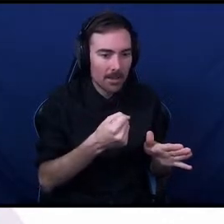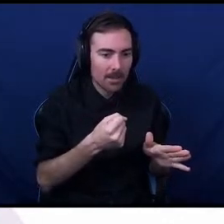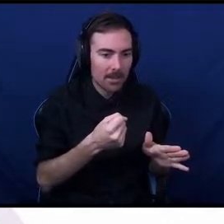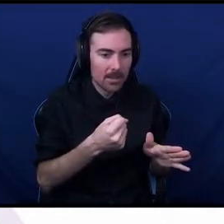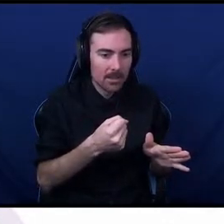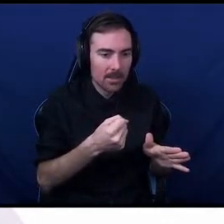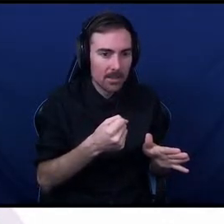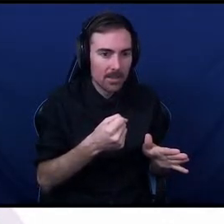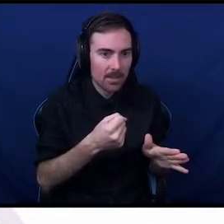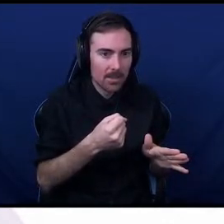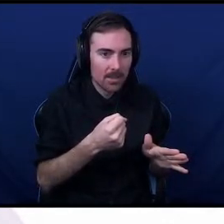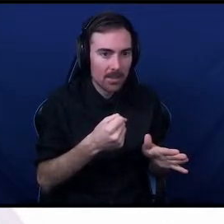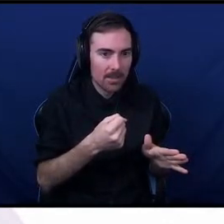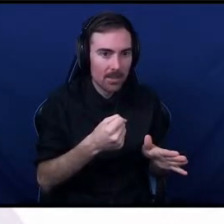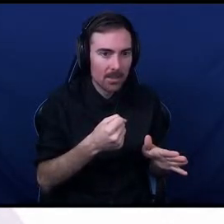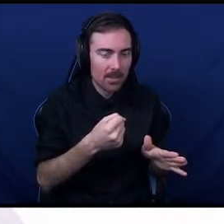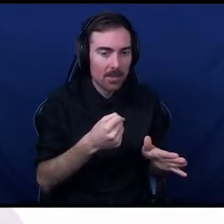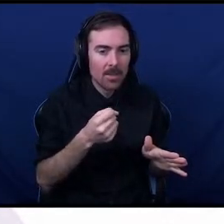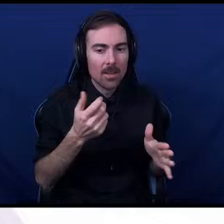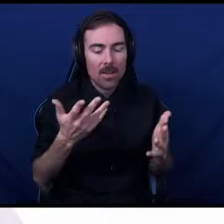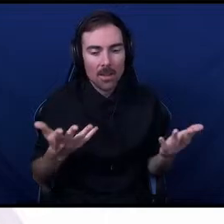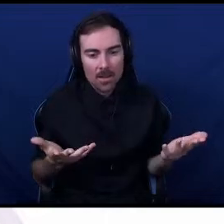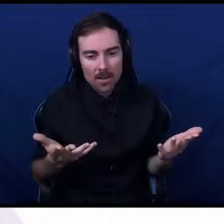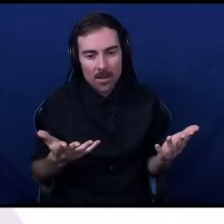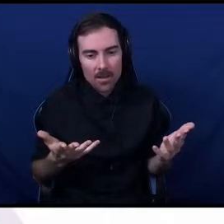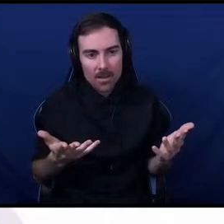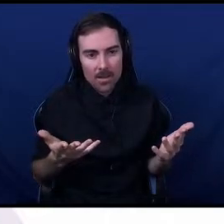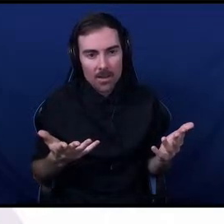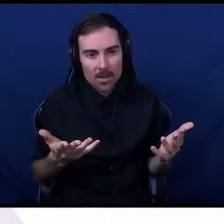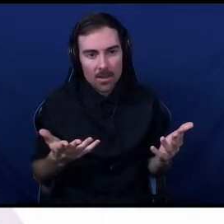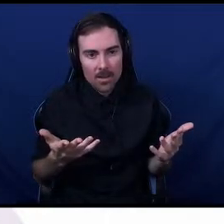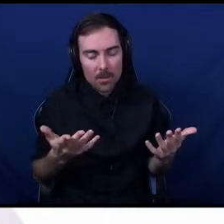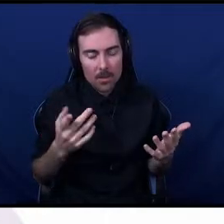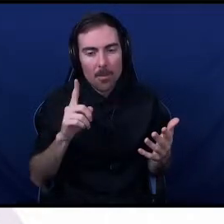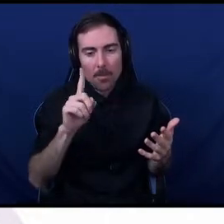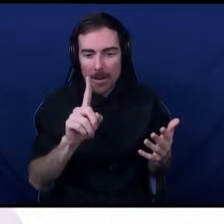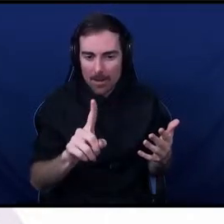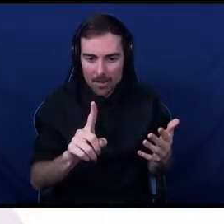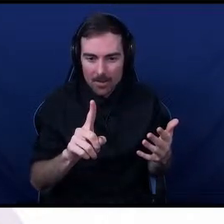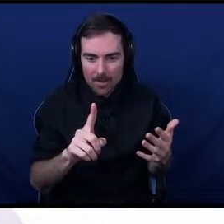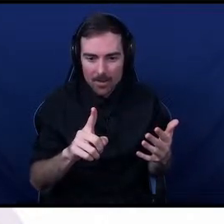Having said all of that, I think that none of us can ever fully understand anyone else's experience. And so I think that